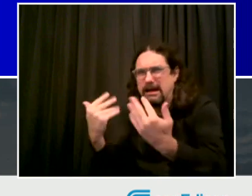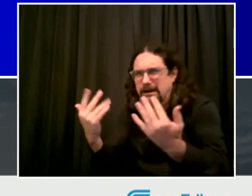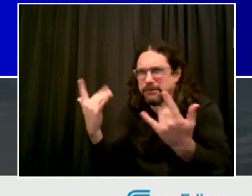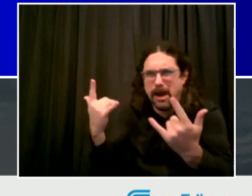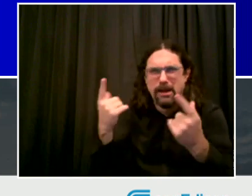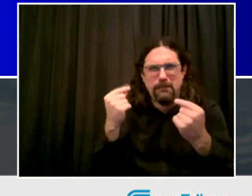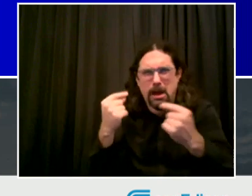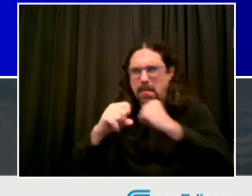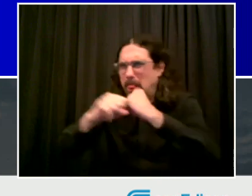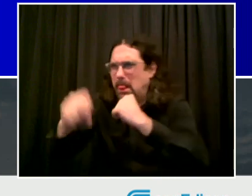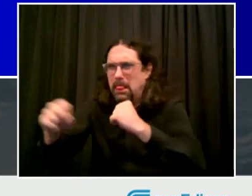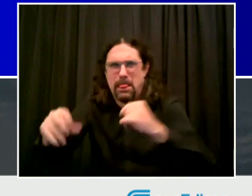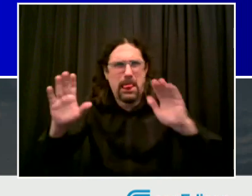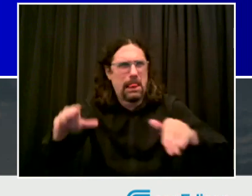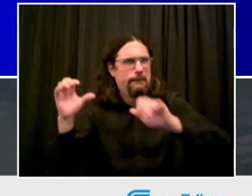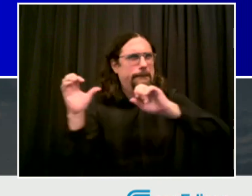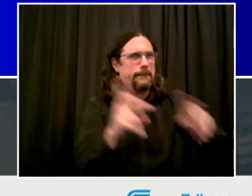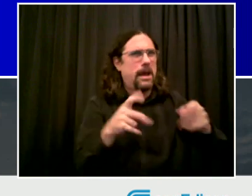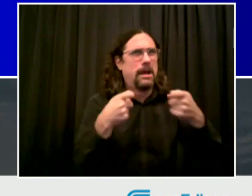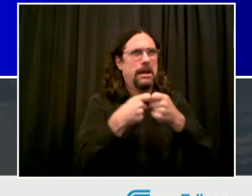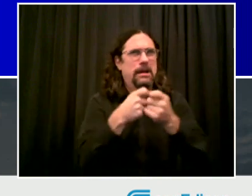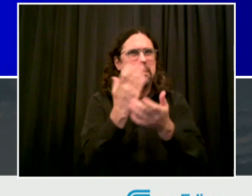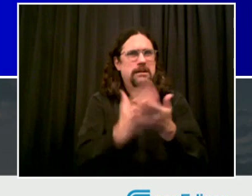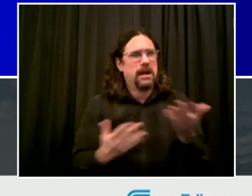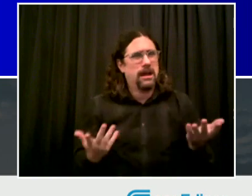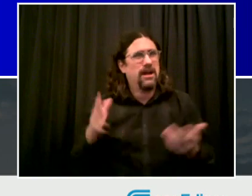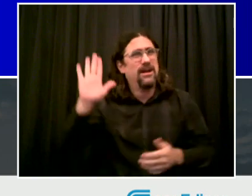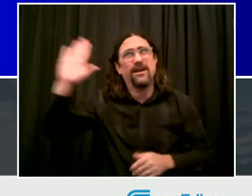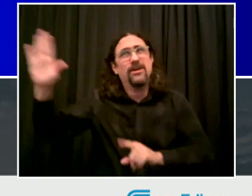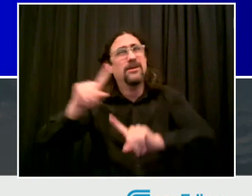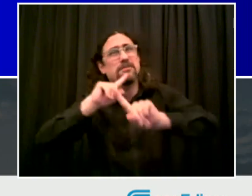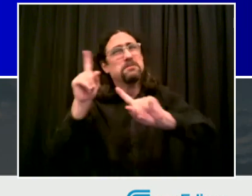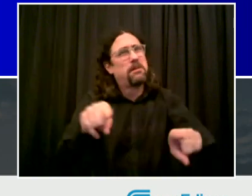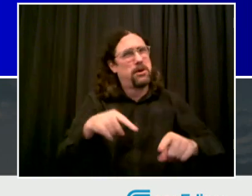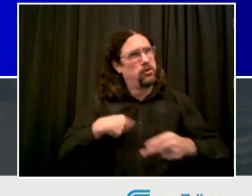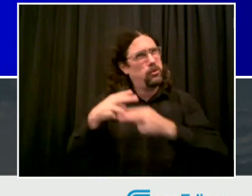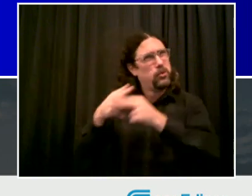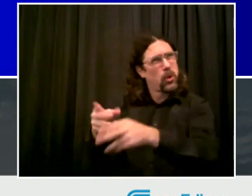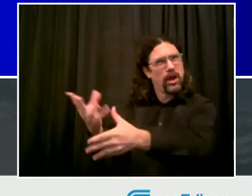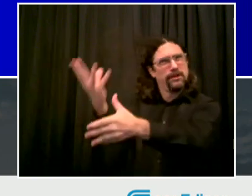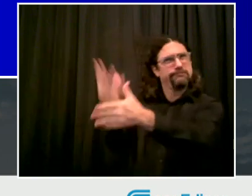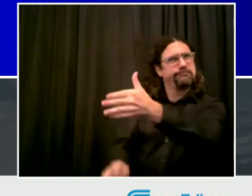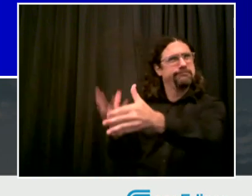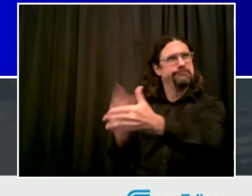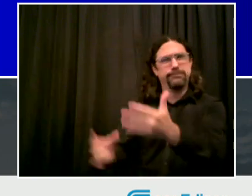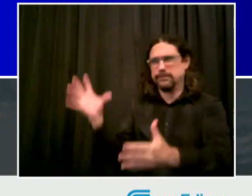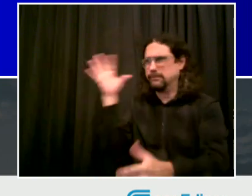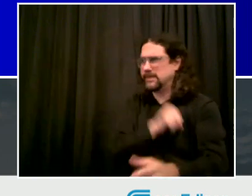ADEQUATE RESPONSE. THE POWER HAS COME ACBK ON